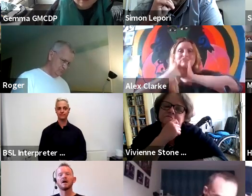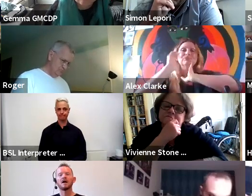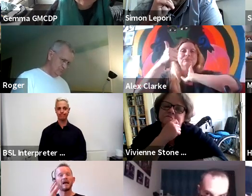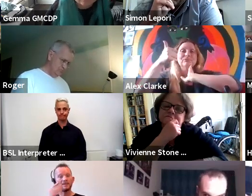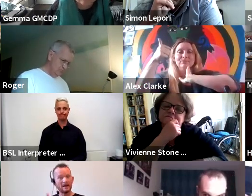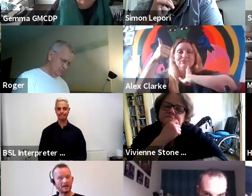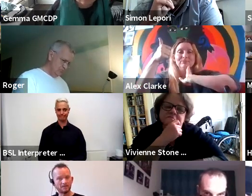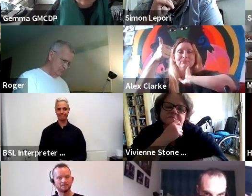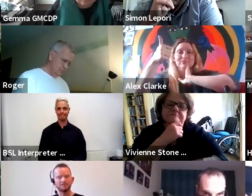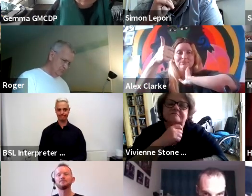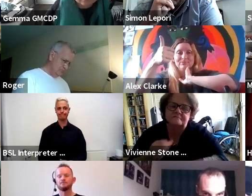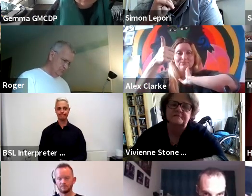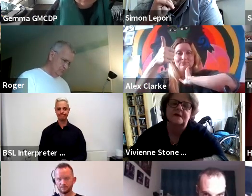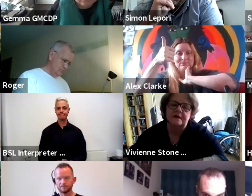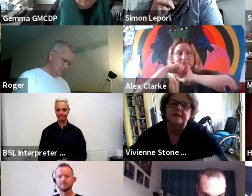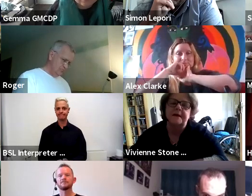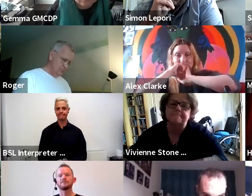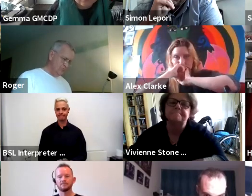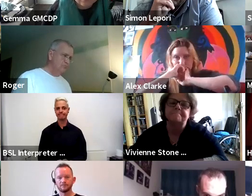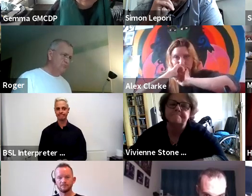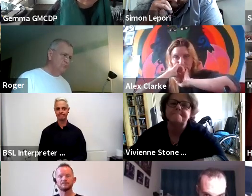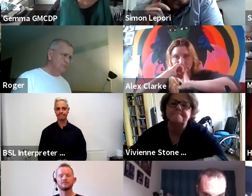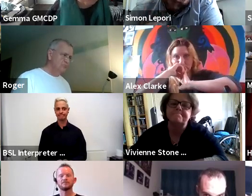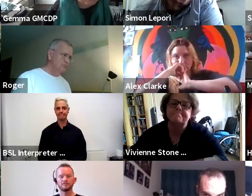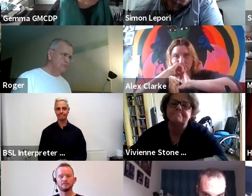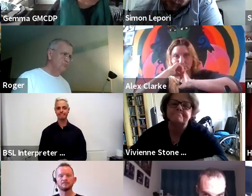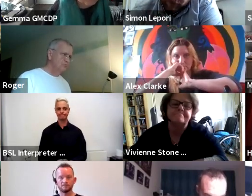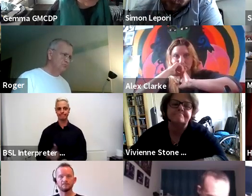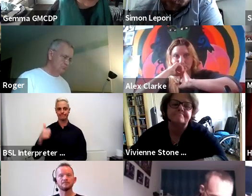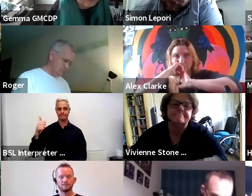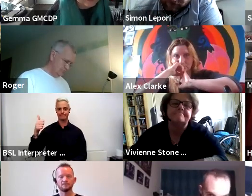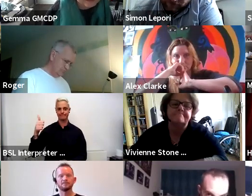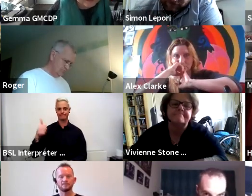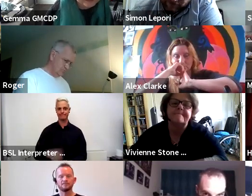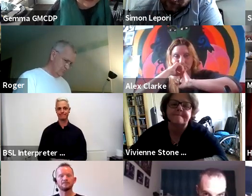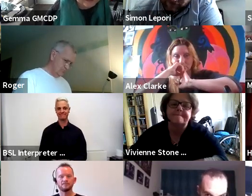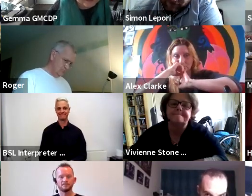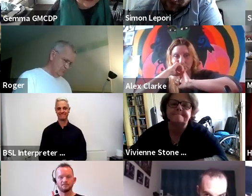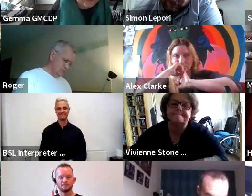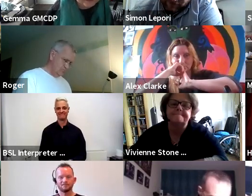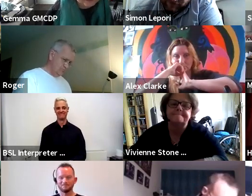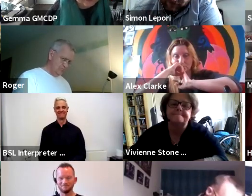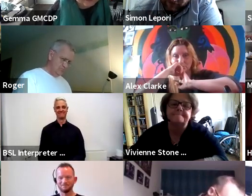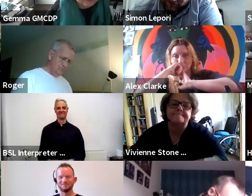Hear me now. Hear me know your head. Yeah.